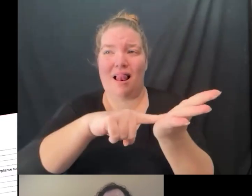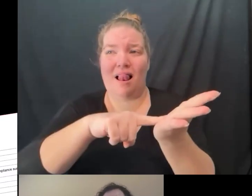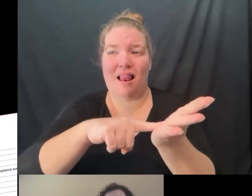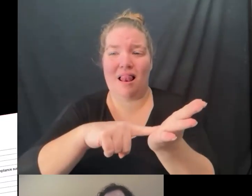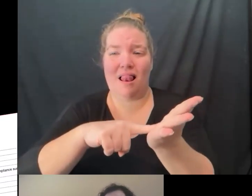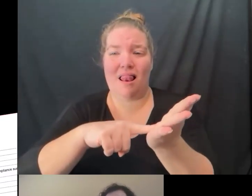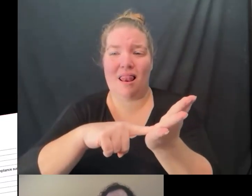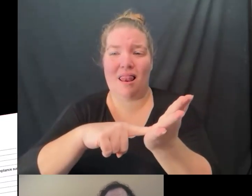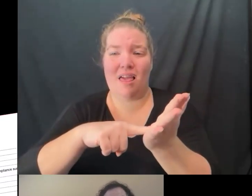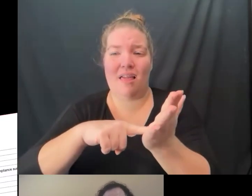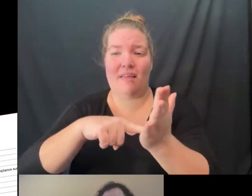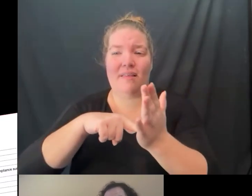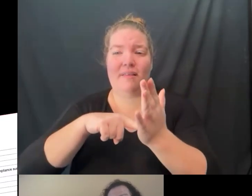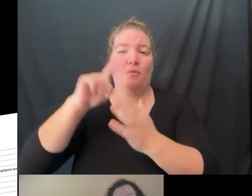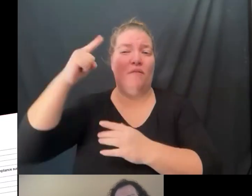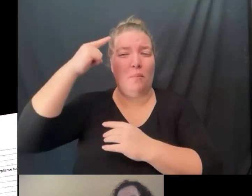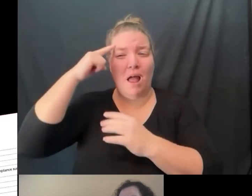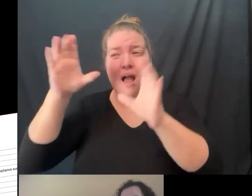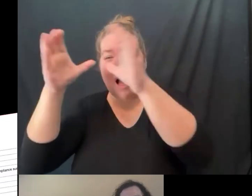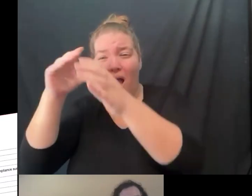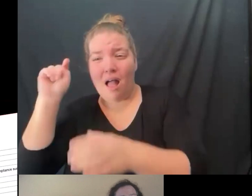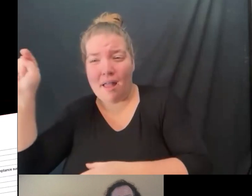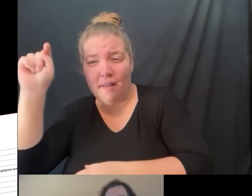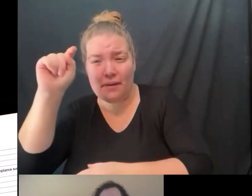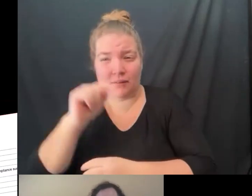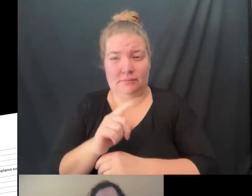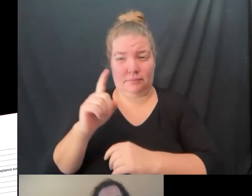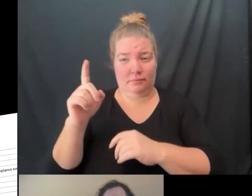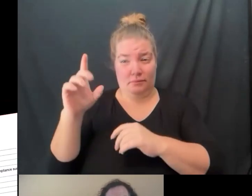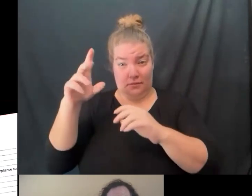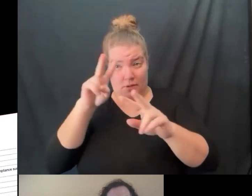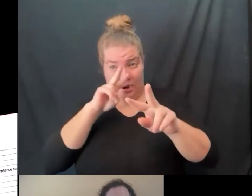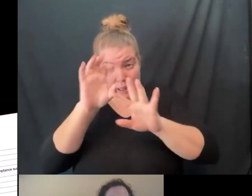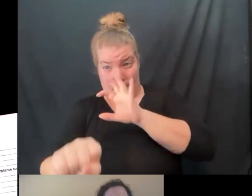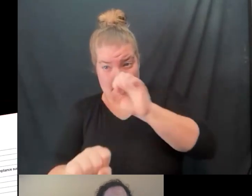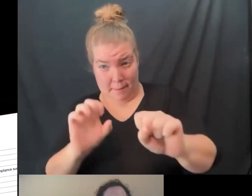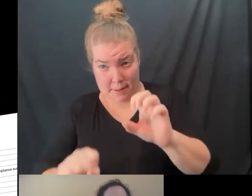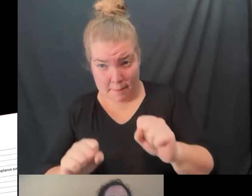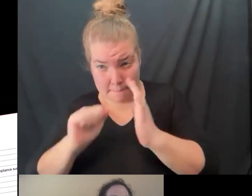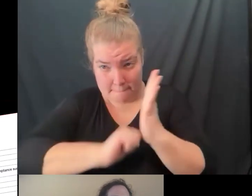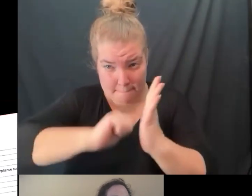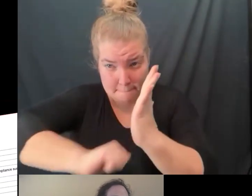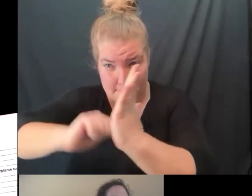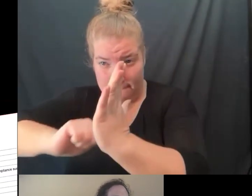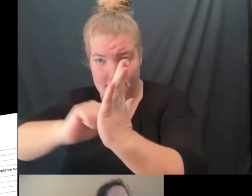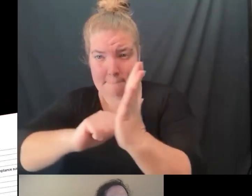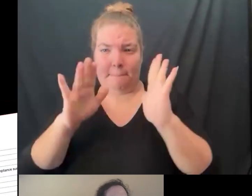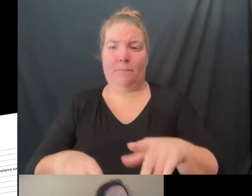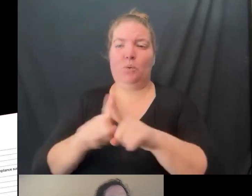So when we're hired by someone like Explorance or various government departments who have us do these things, we don't just find the gaps.